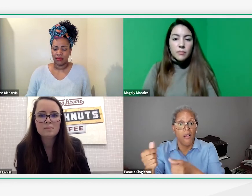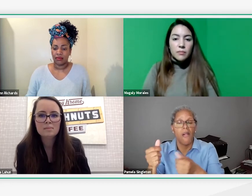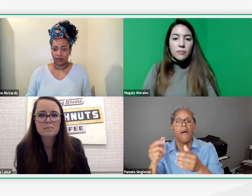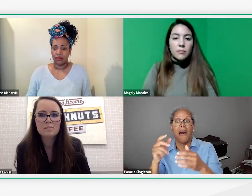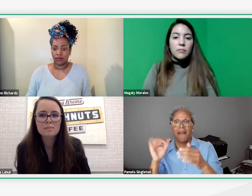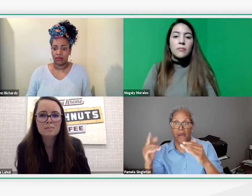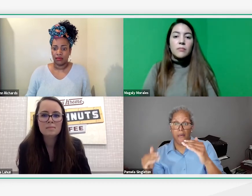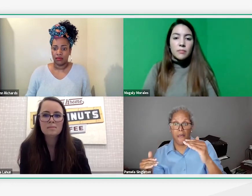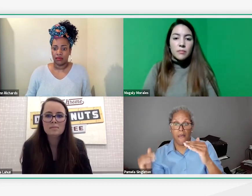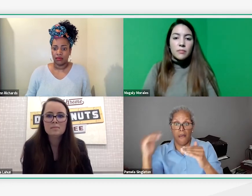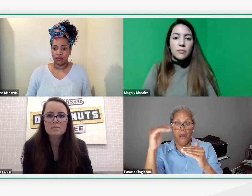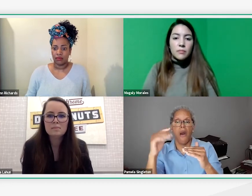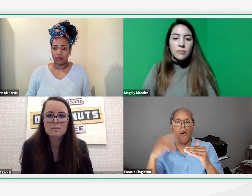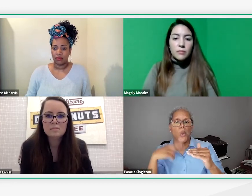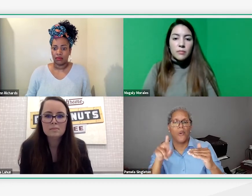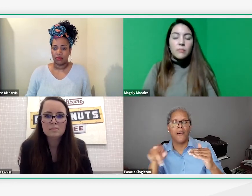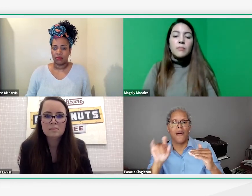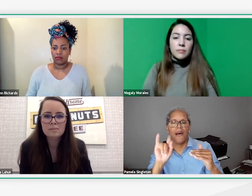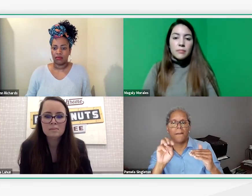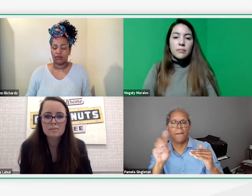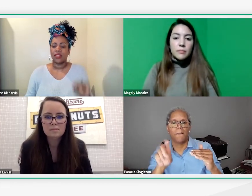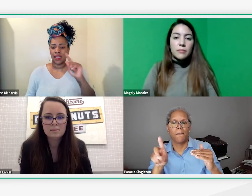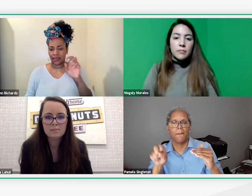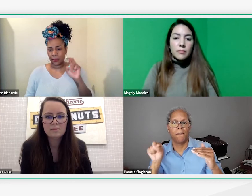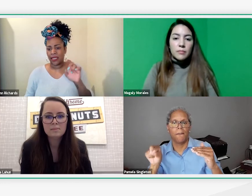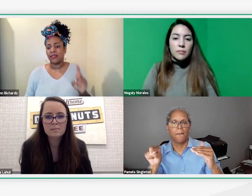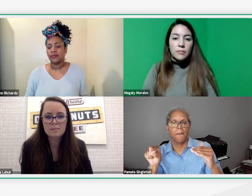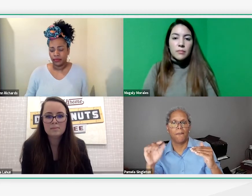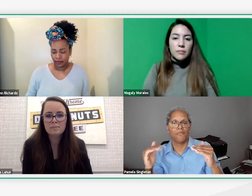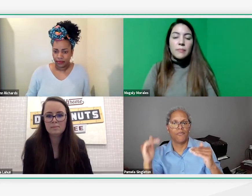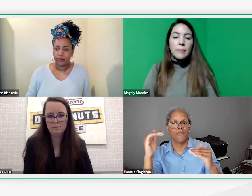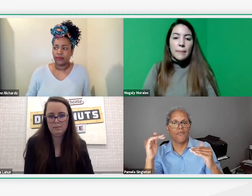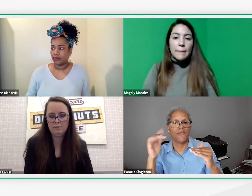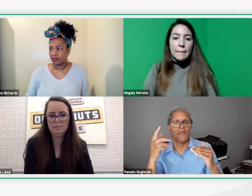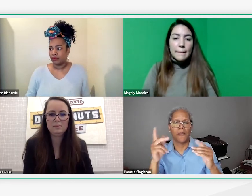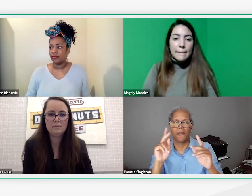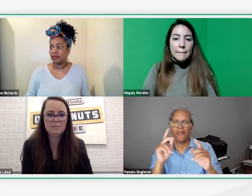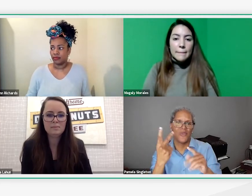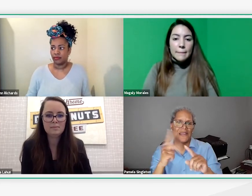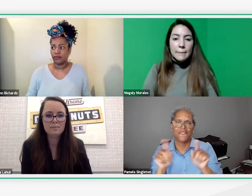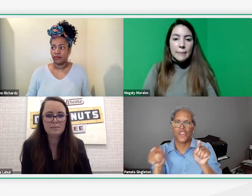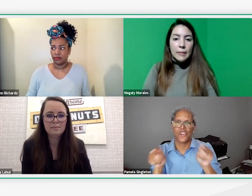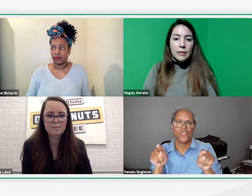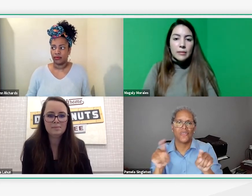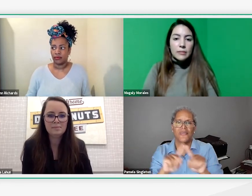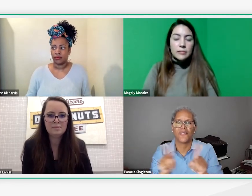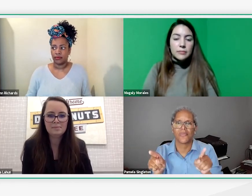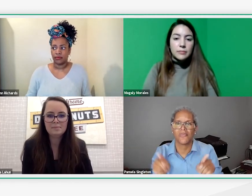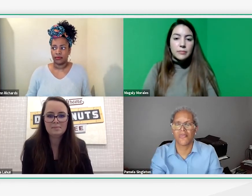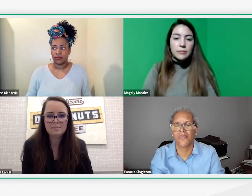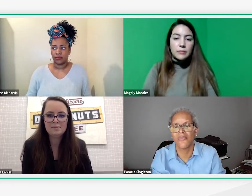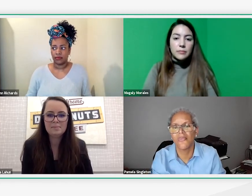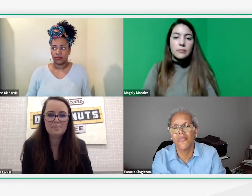Prescriptions, medical items, if that goes over the standard deduction amount, then you can